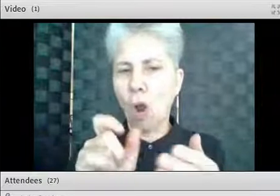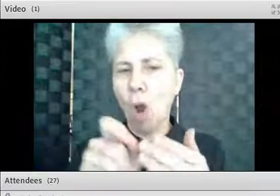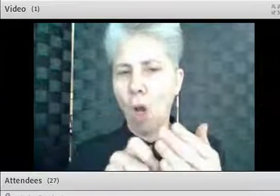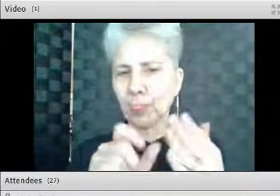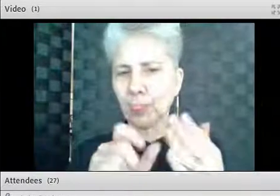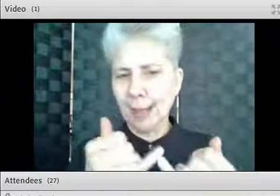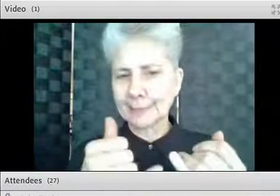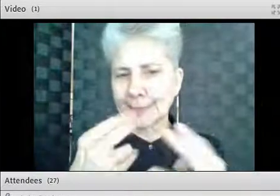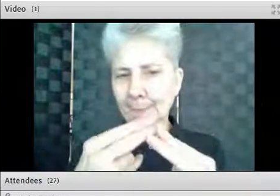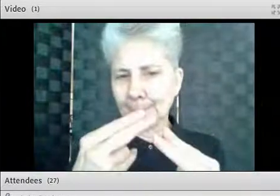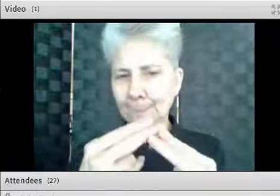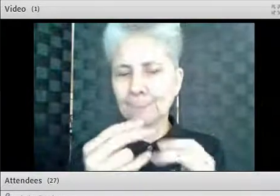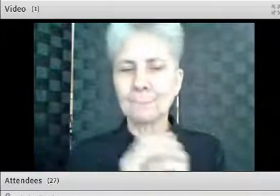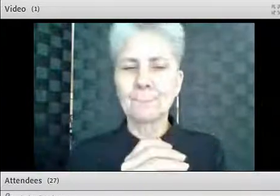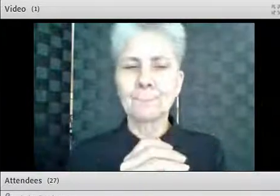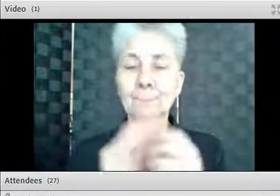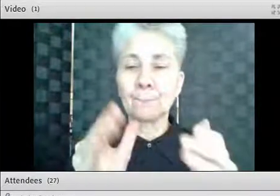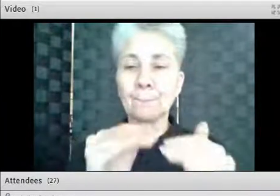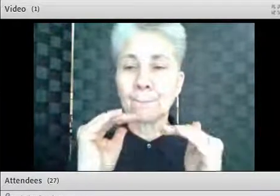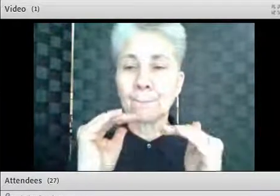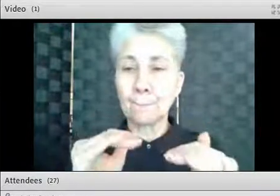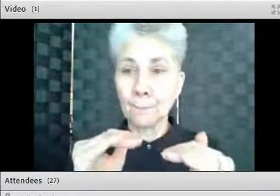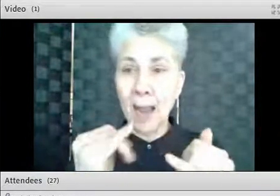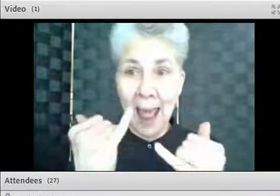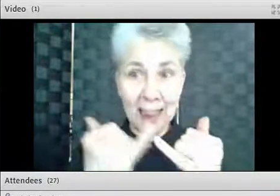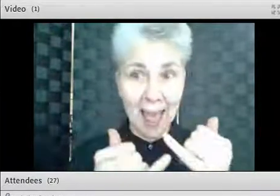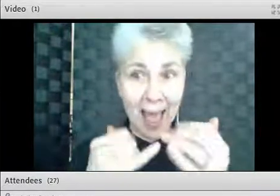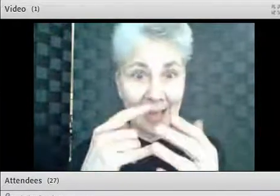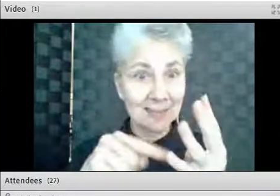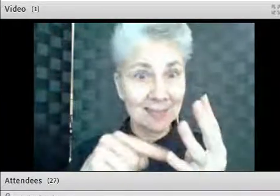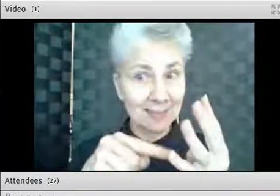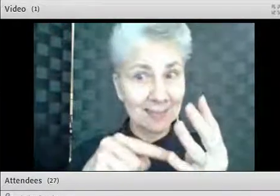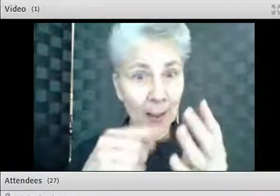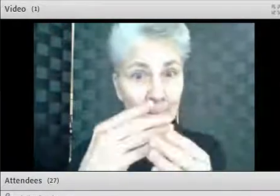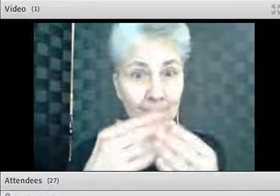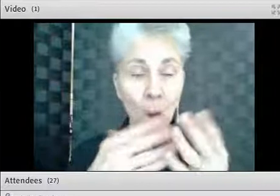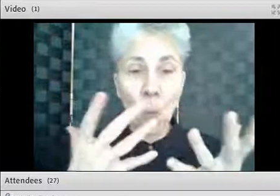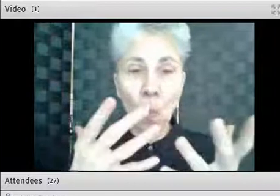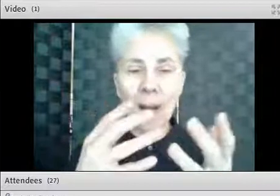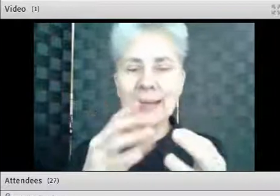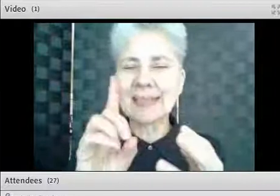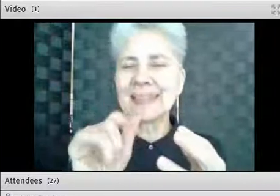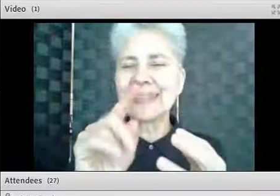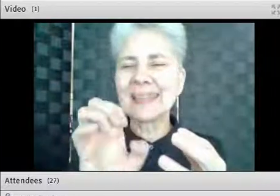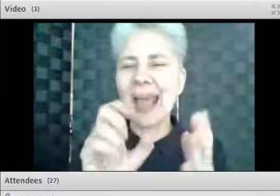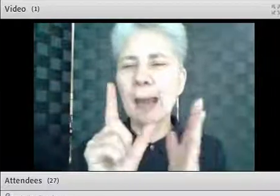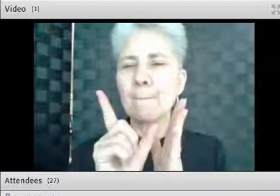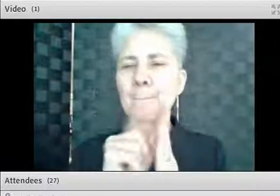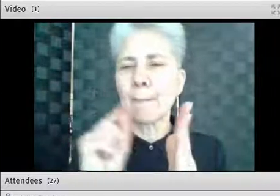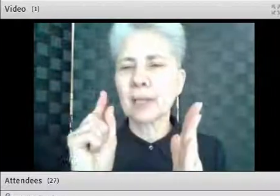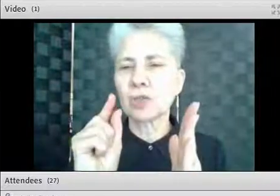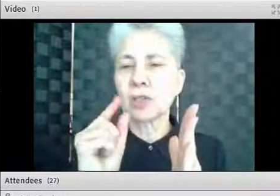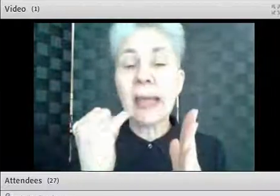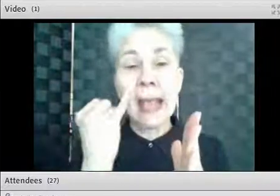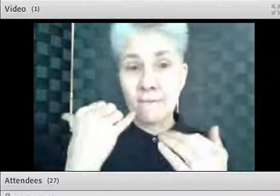And then finally, the last part of an LCC call number is the date of publication. If you do have some older works in your collection,